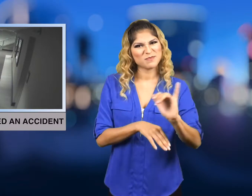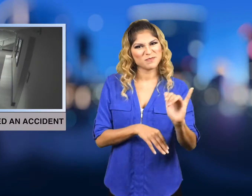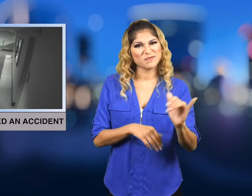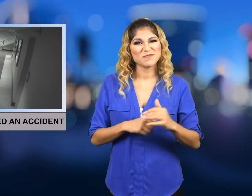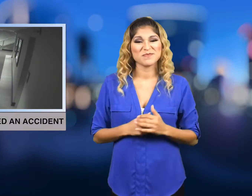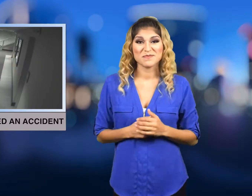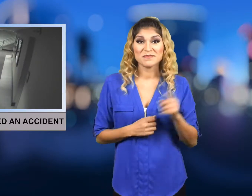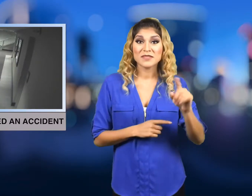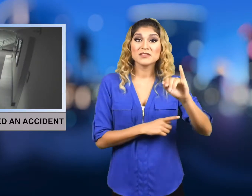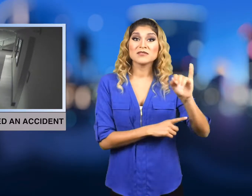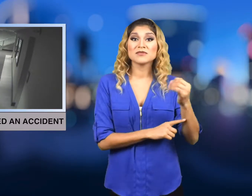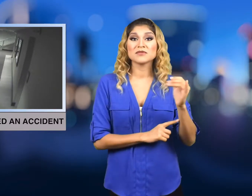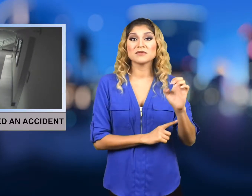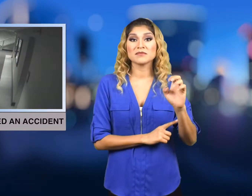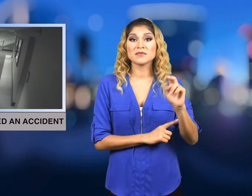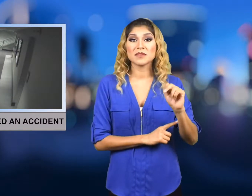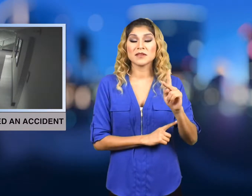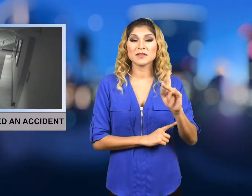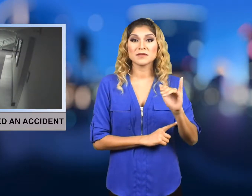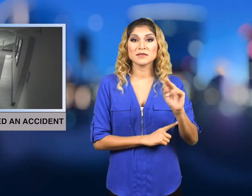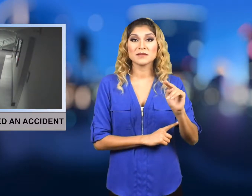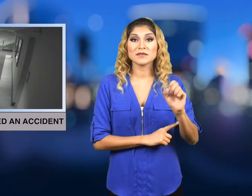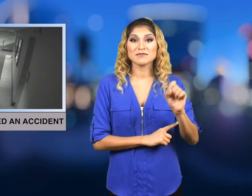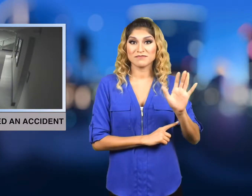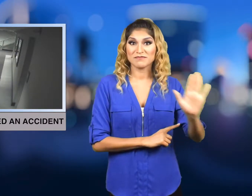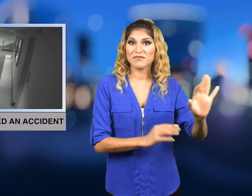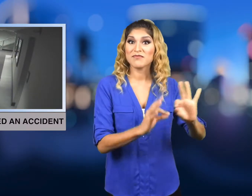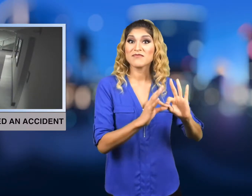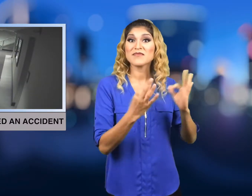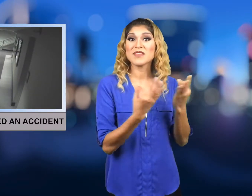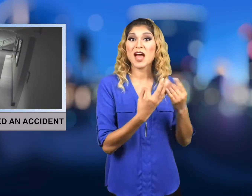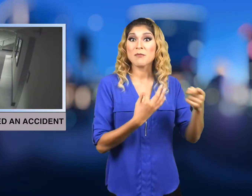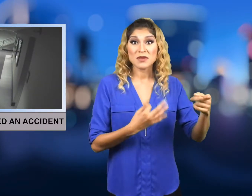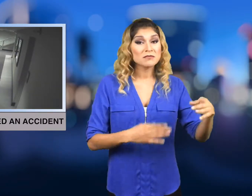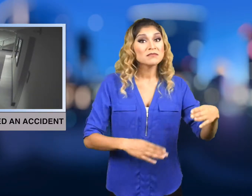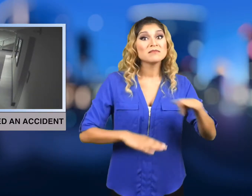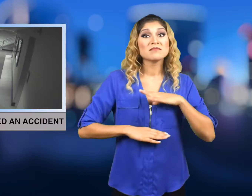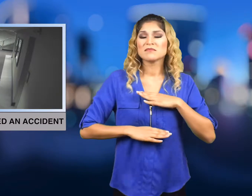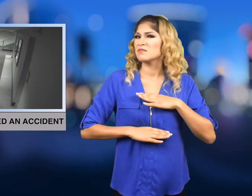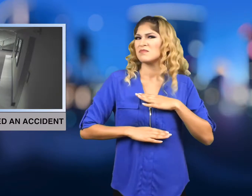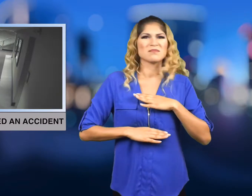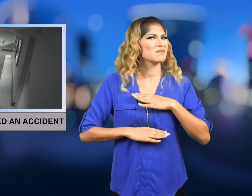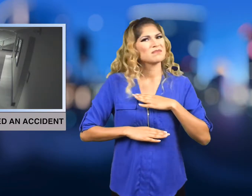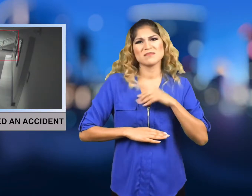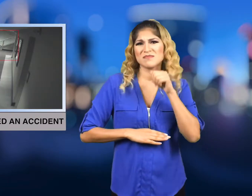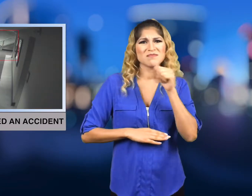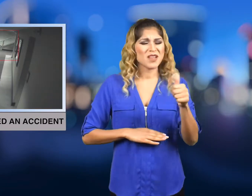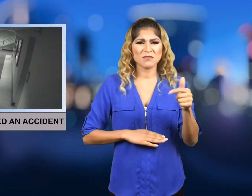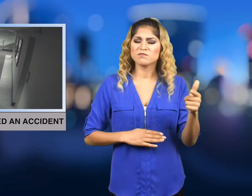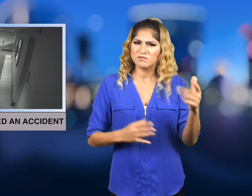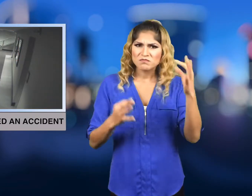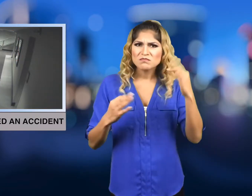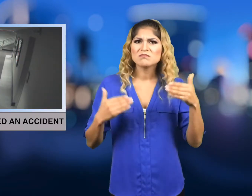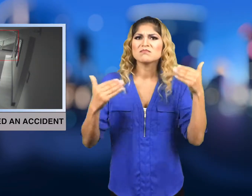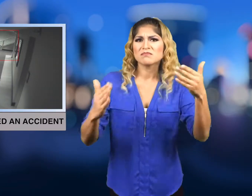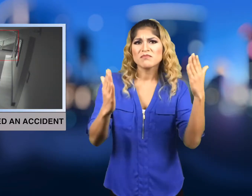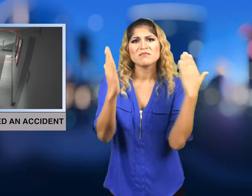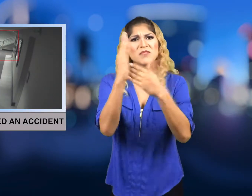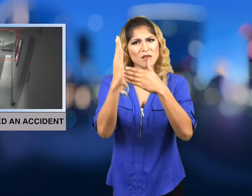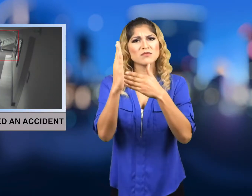Jenkins' family has filed a lawsuit